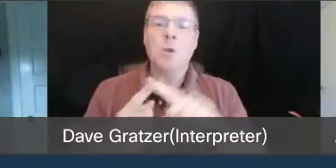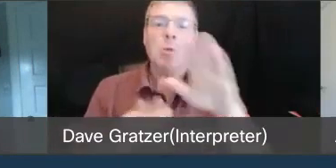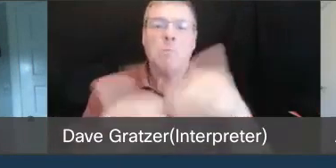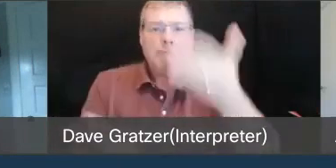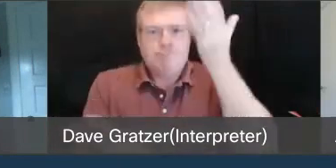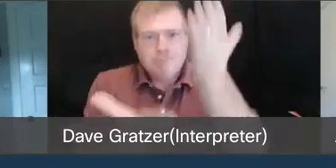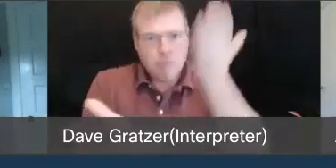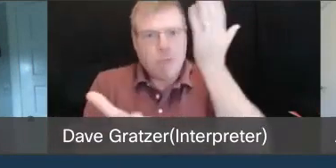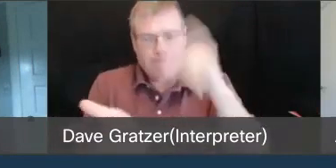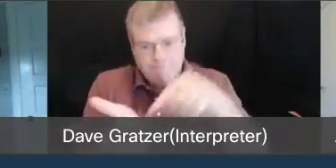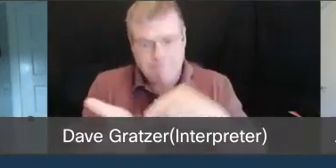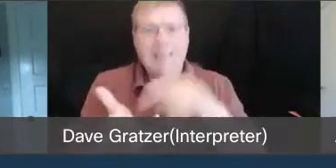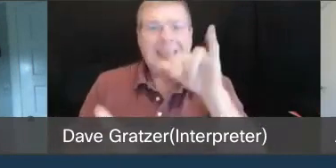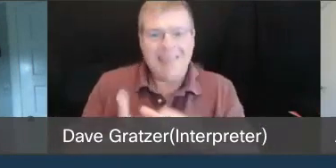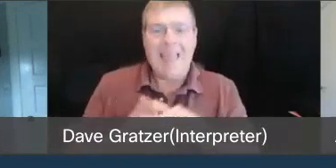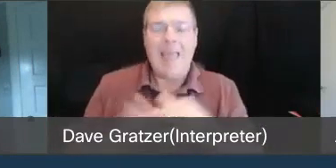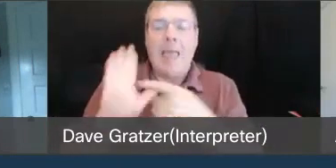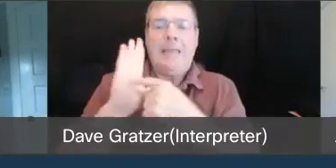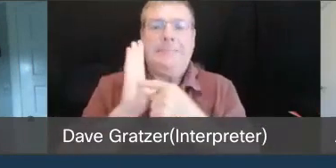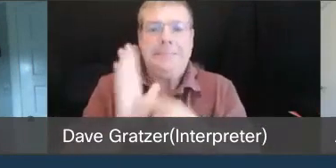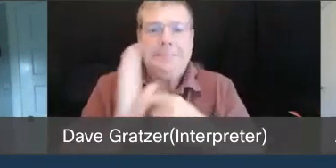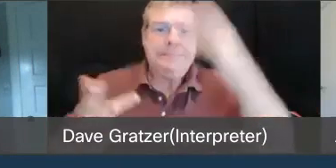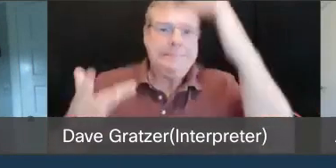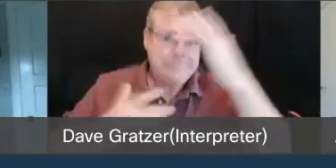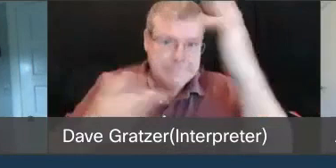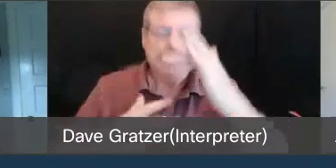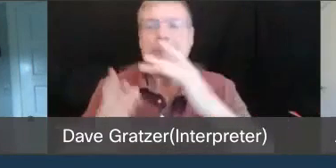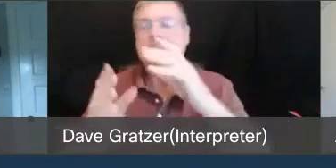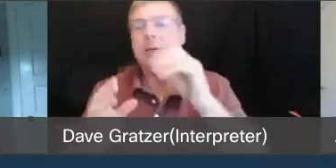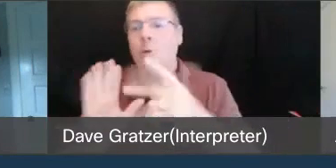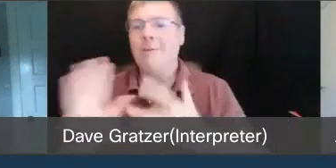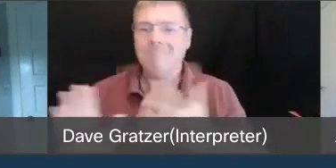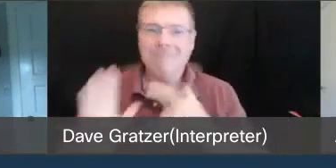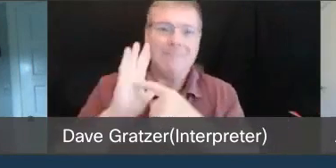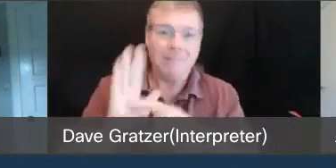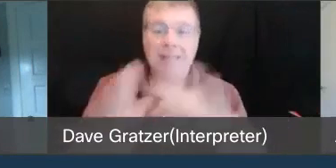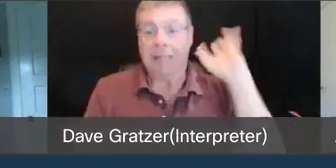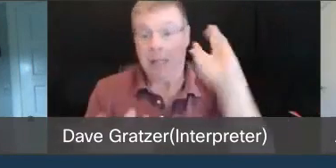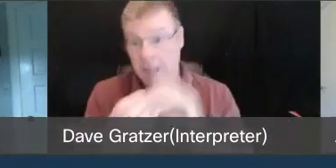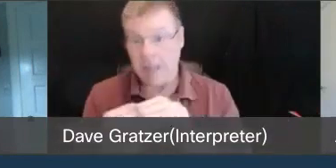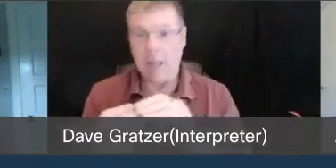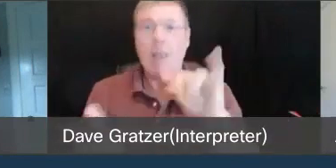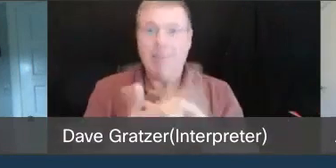that the applicant's symptoms or combination of conditions, either unique or equal always doing.